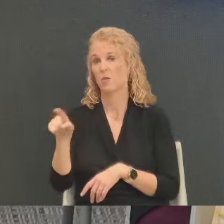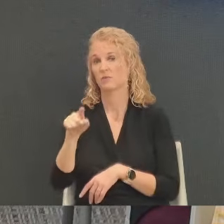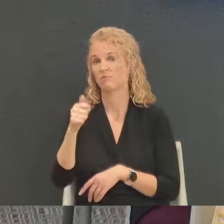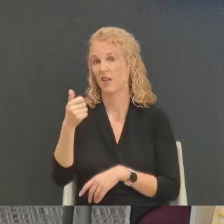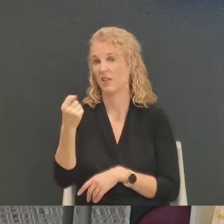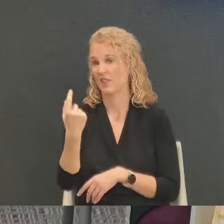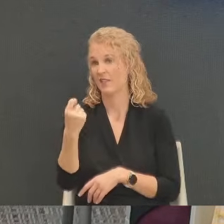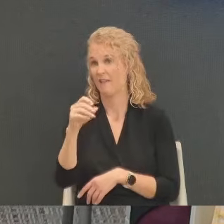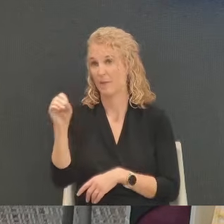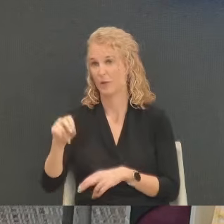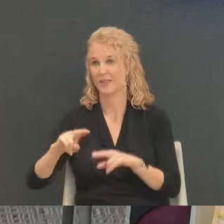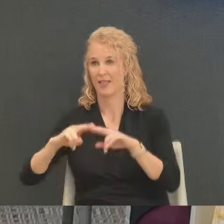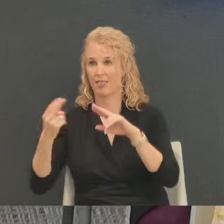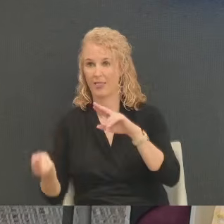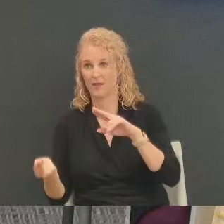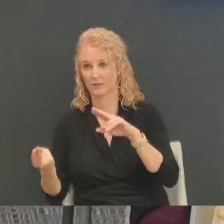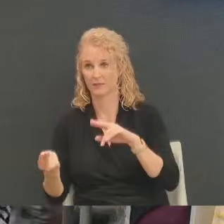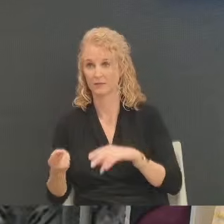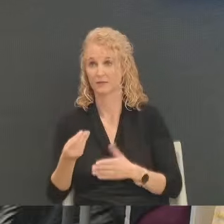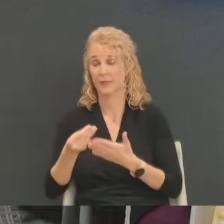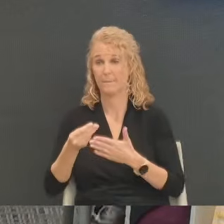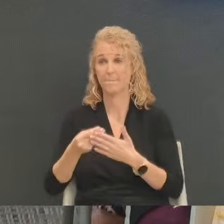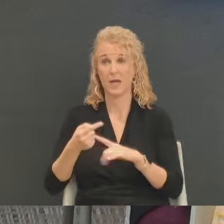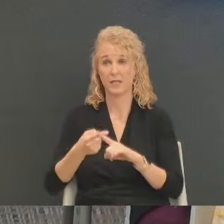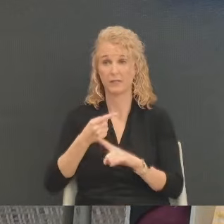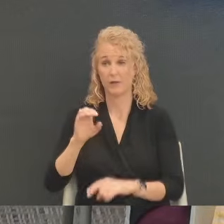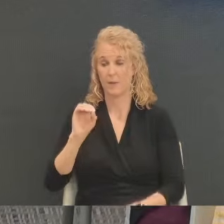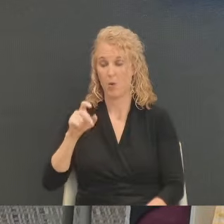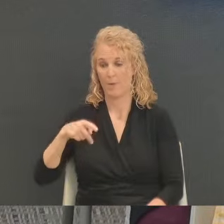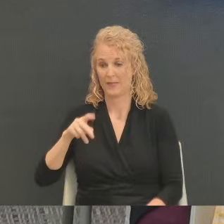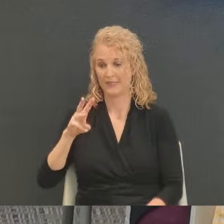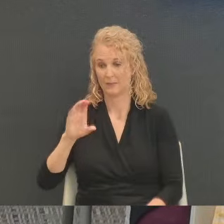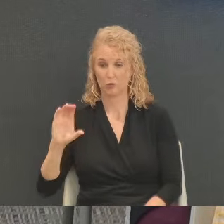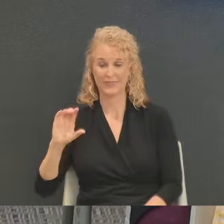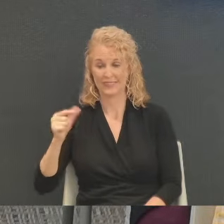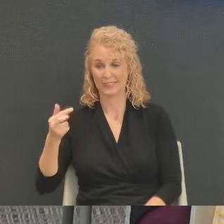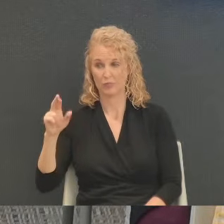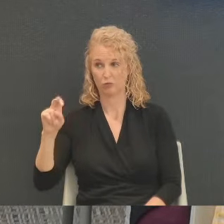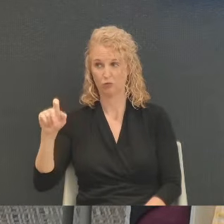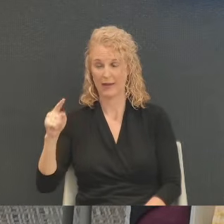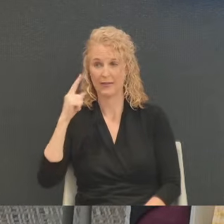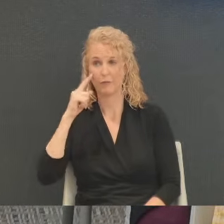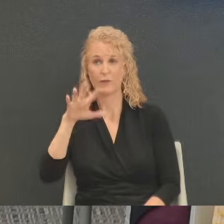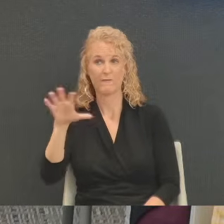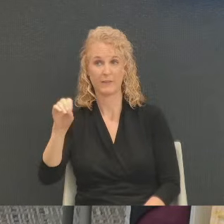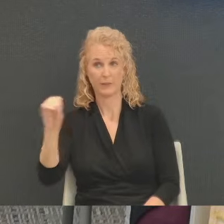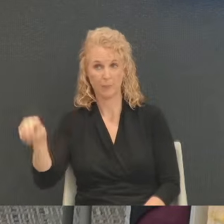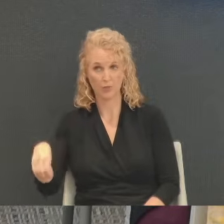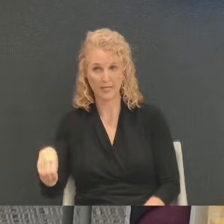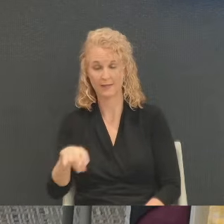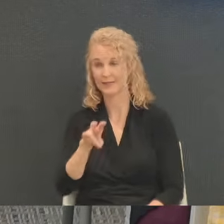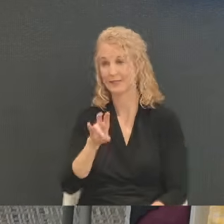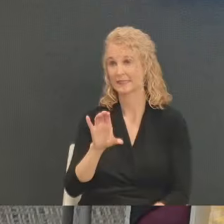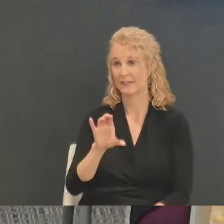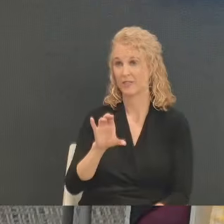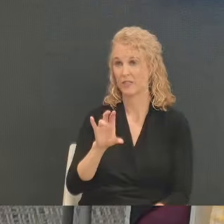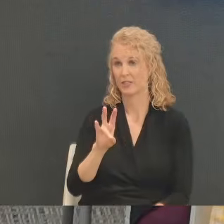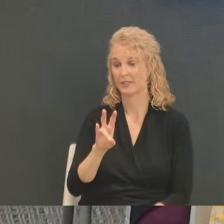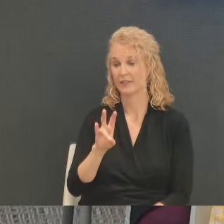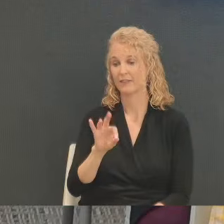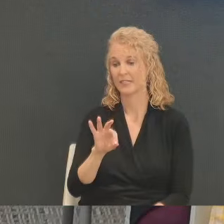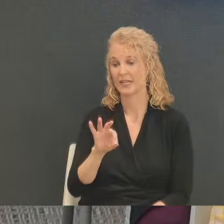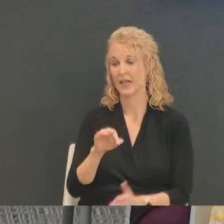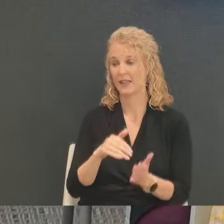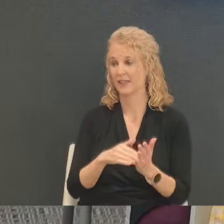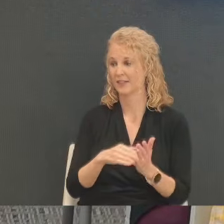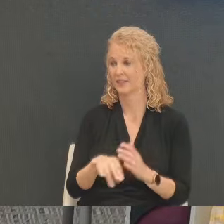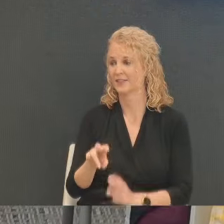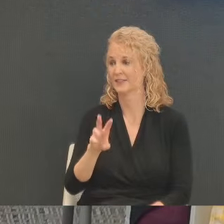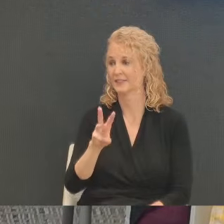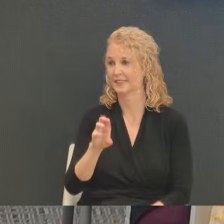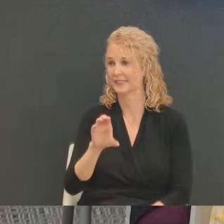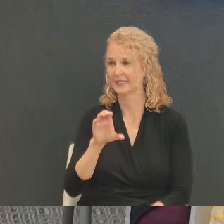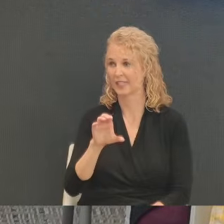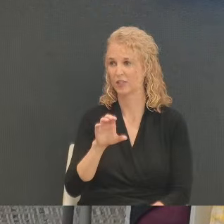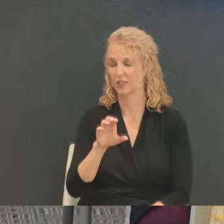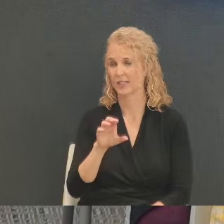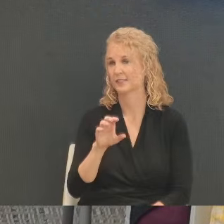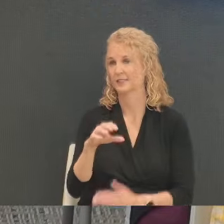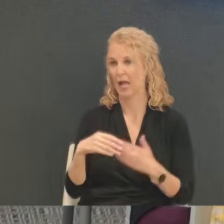project will funding will come from OPWC grant in the amount of 50% $779,627 the remainder out